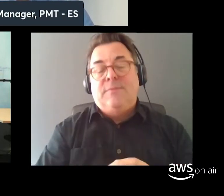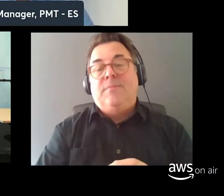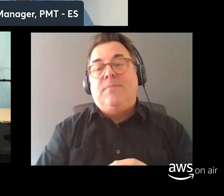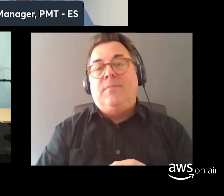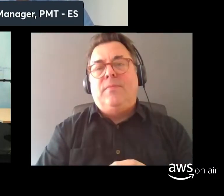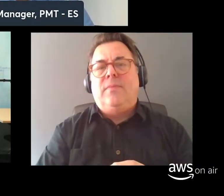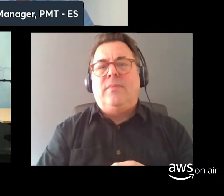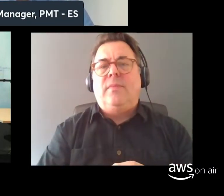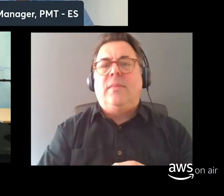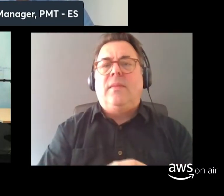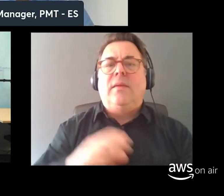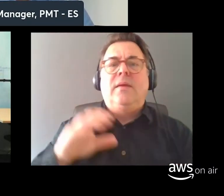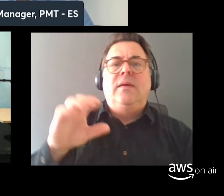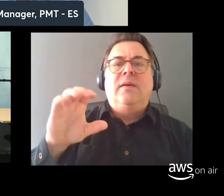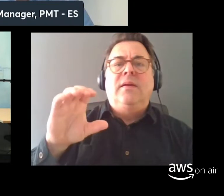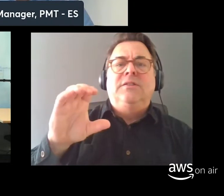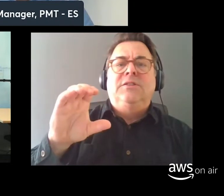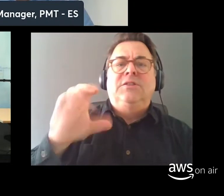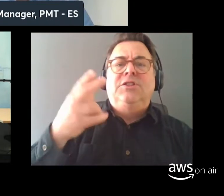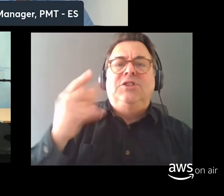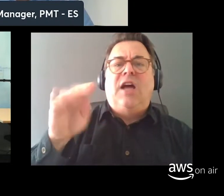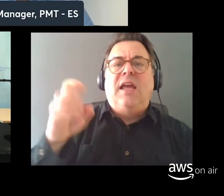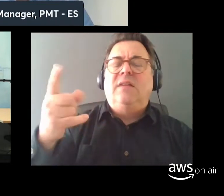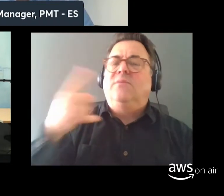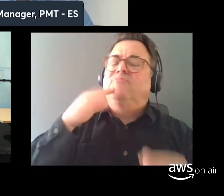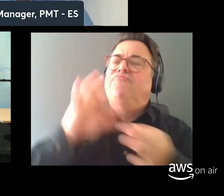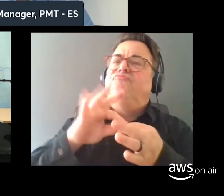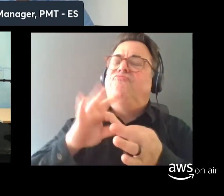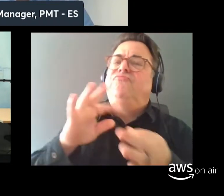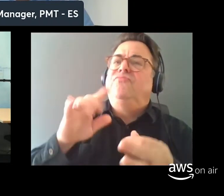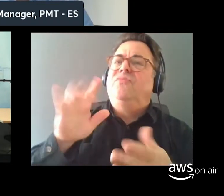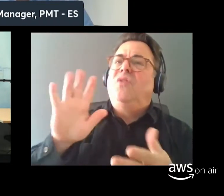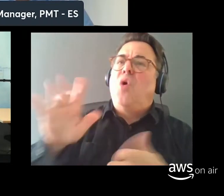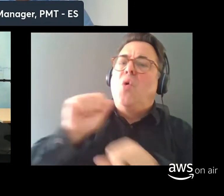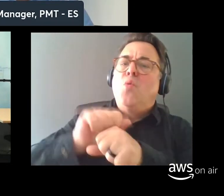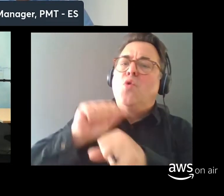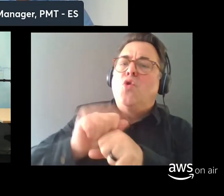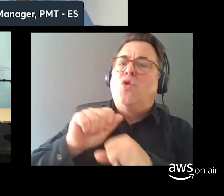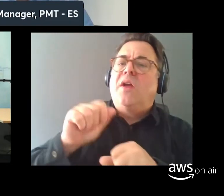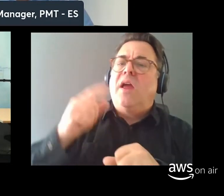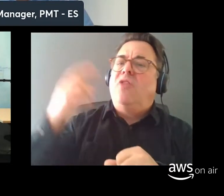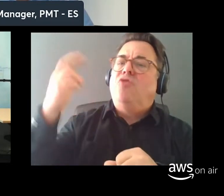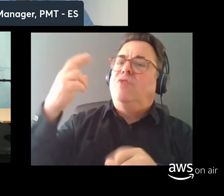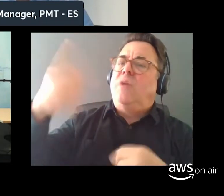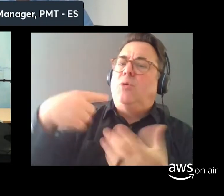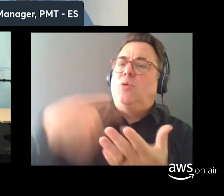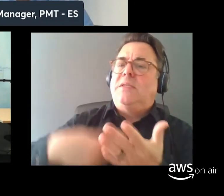Chayan do you wanna tell us a little bit about what you do and what you're here to talk about? Sure thing.